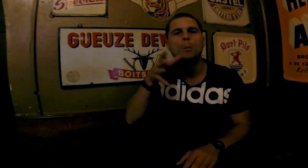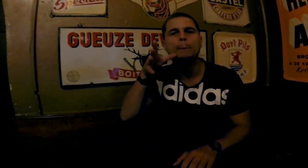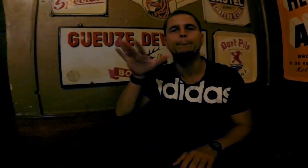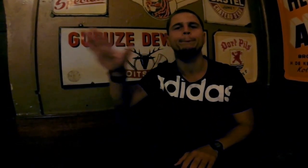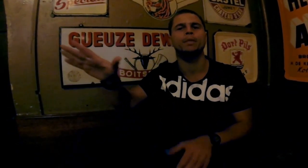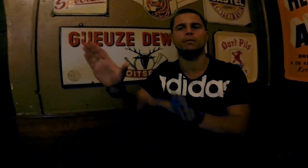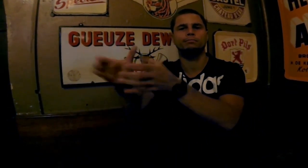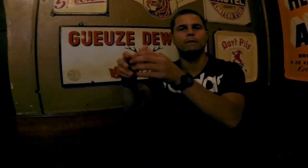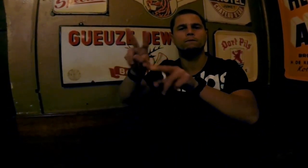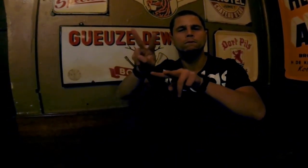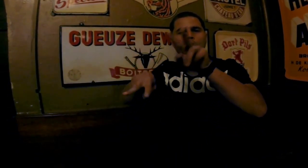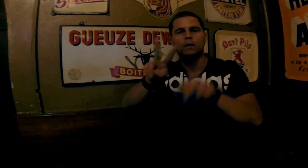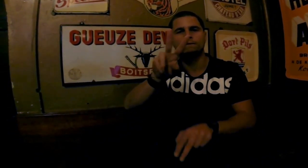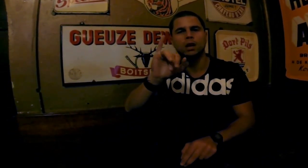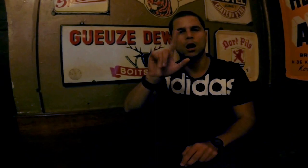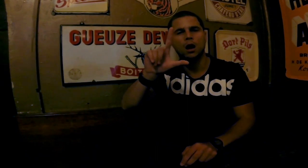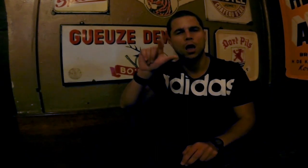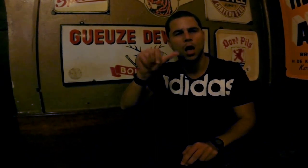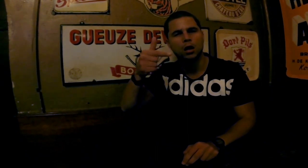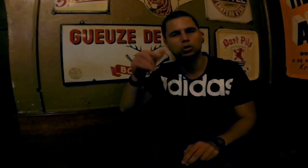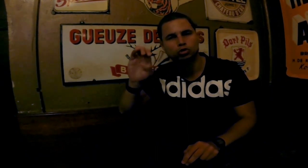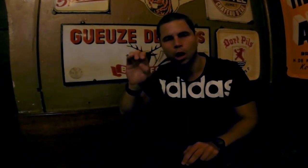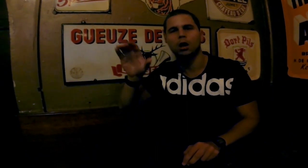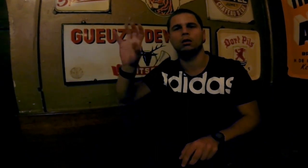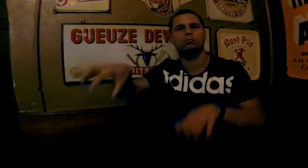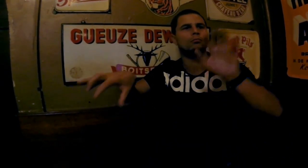Farms started appearing in some villages